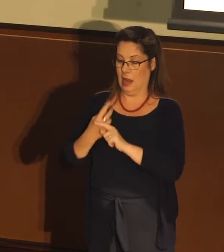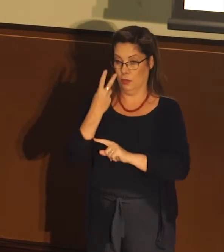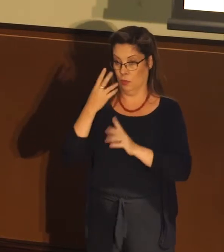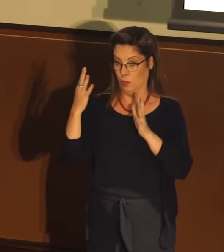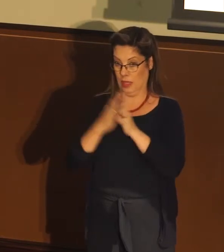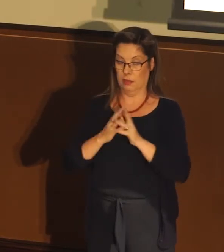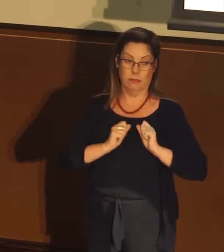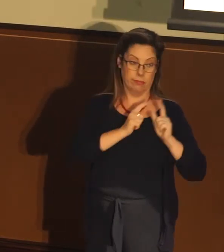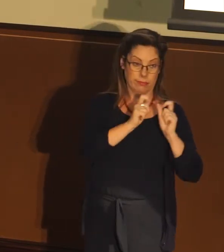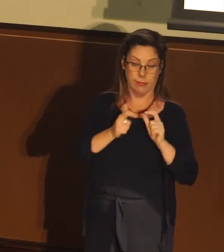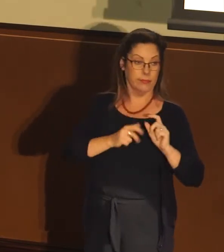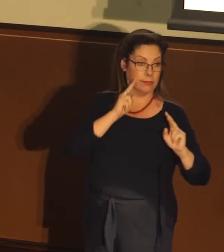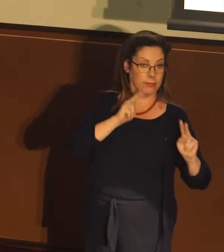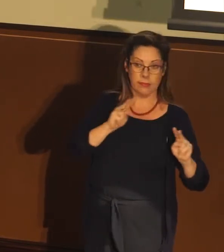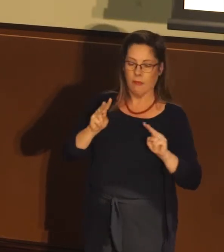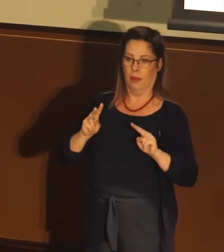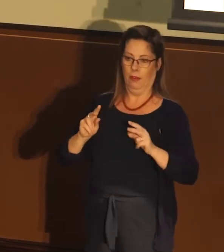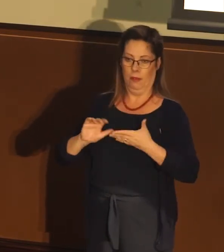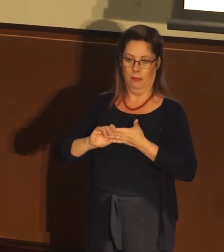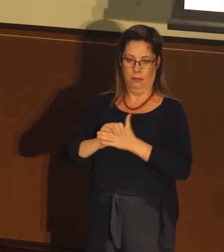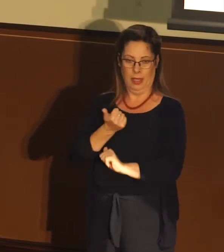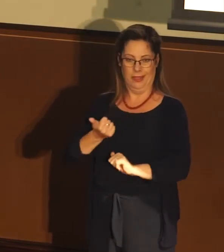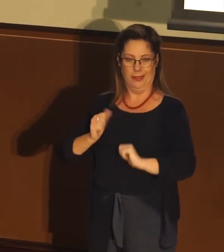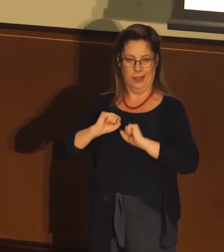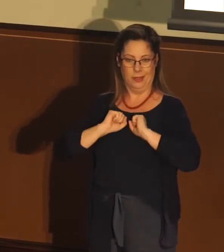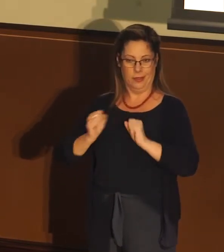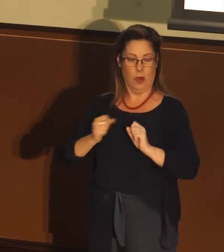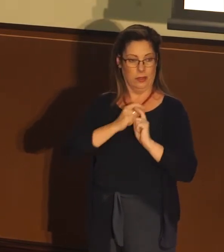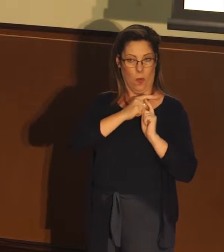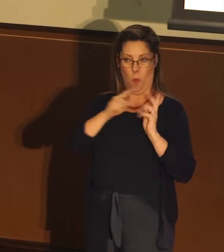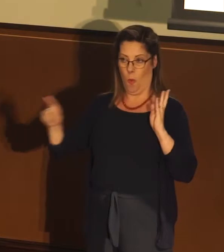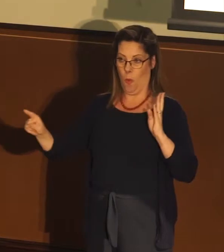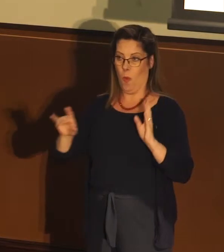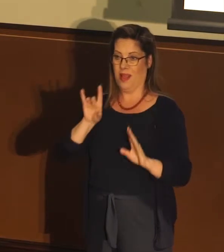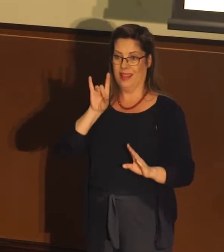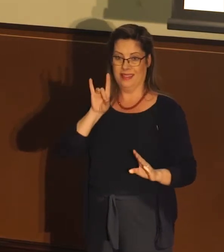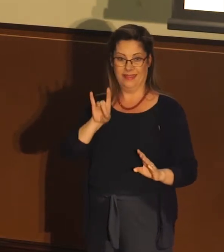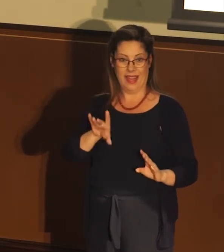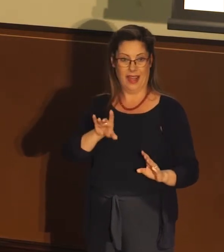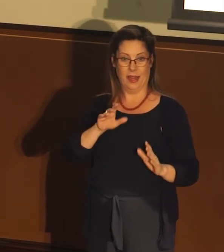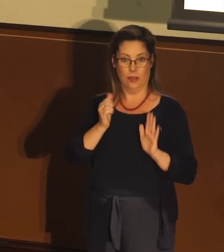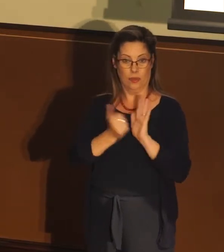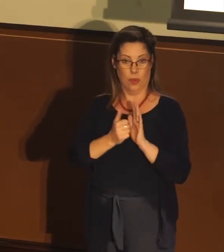and I was pleasantly surprised in all 10 of those stores. The manager and the assistant manager